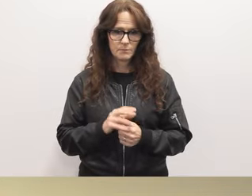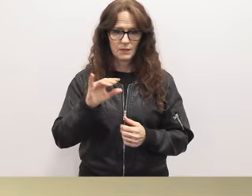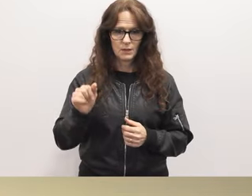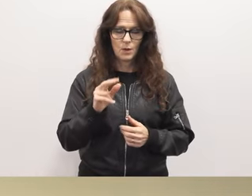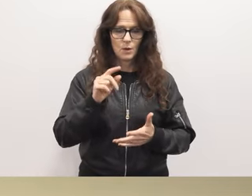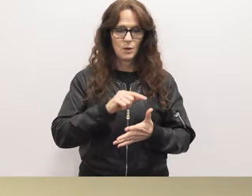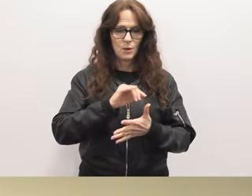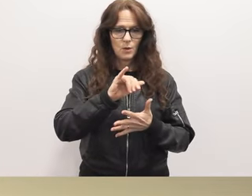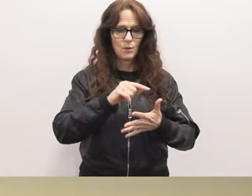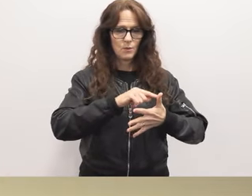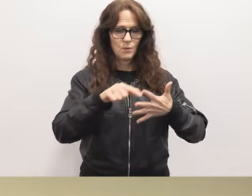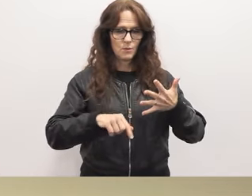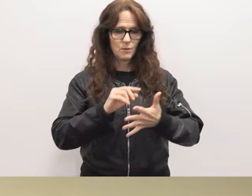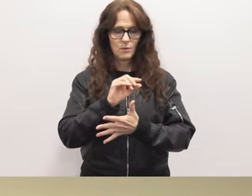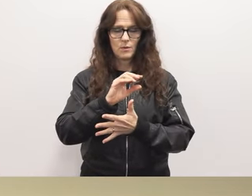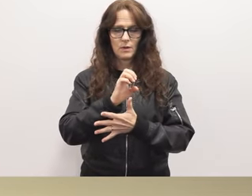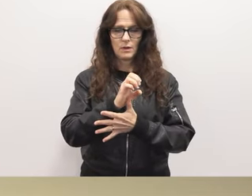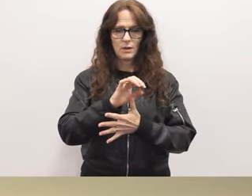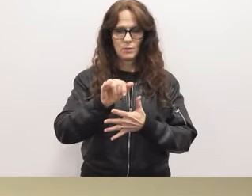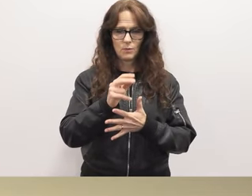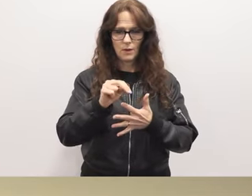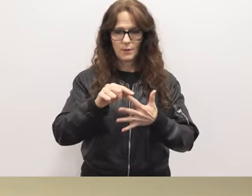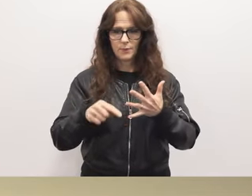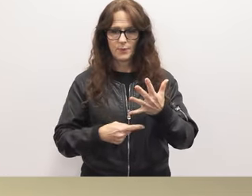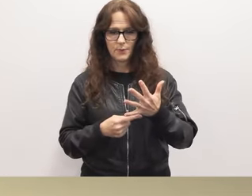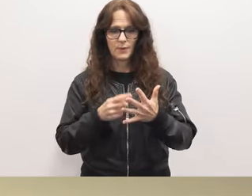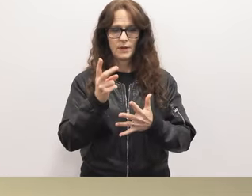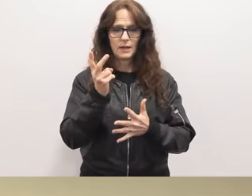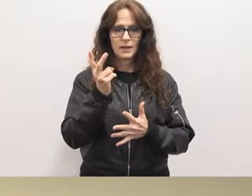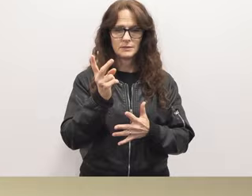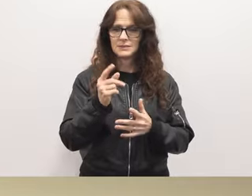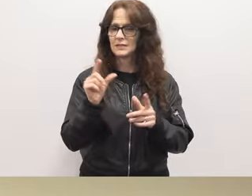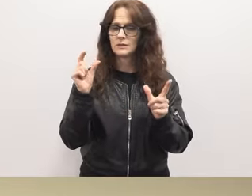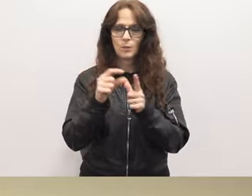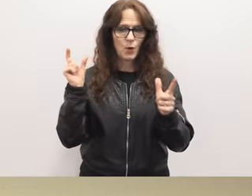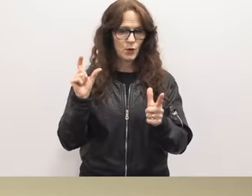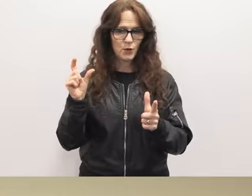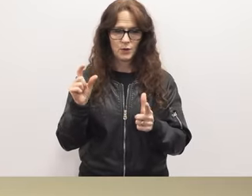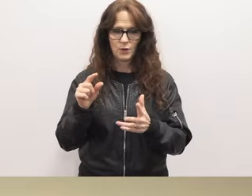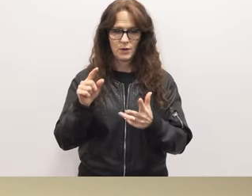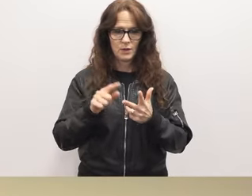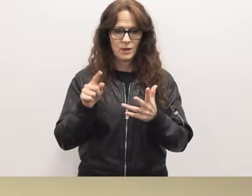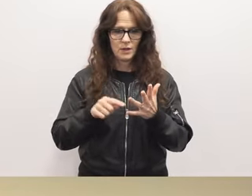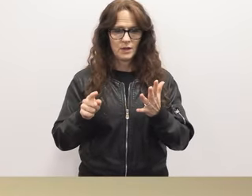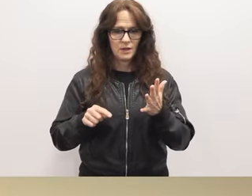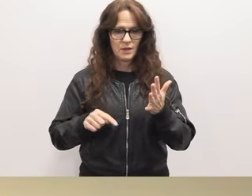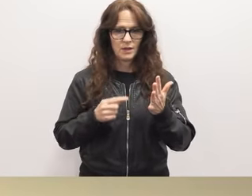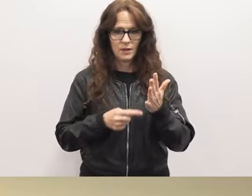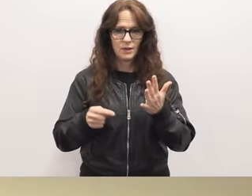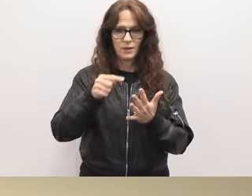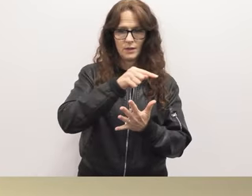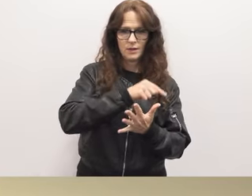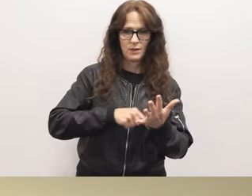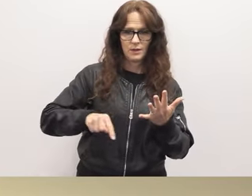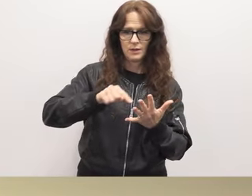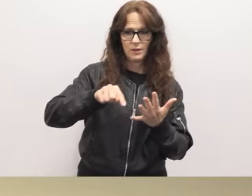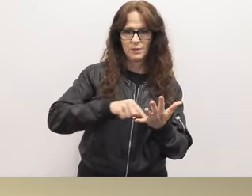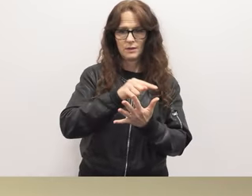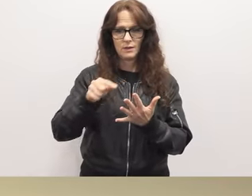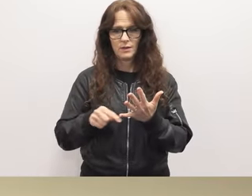and then we'll just go around the table, keep, delete, modify for goal one, and then we'll start with Maria and goal two and we'll go back the other direction, keep, delete, modify,